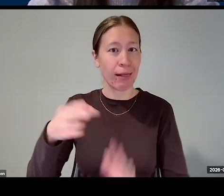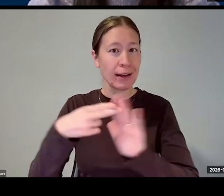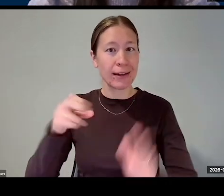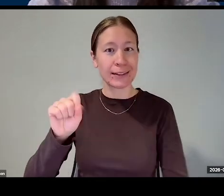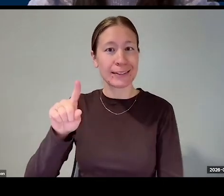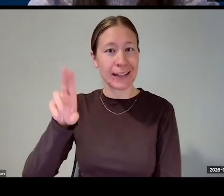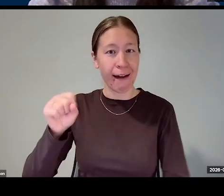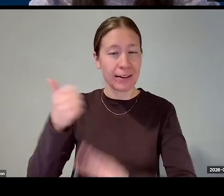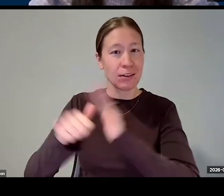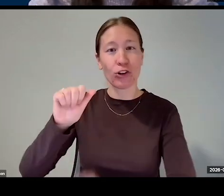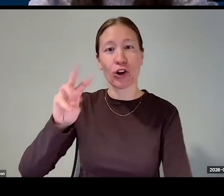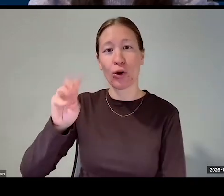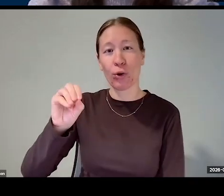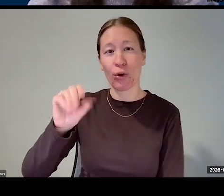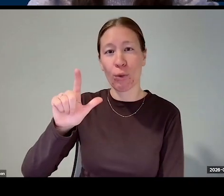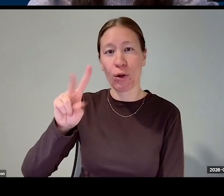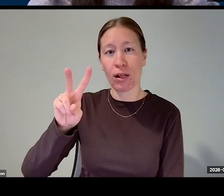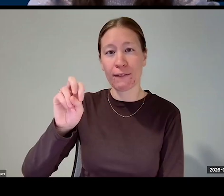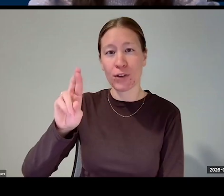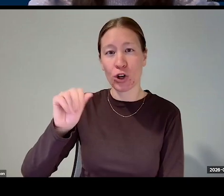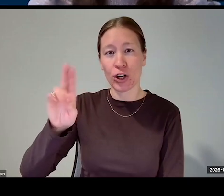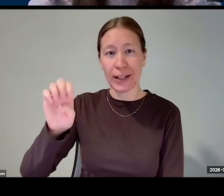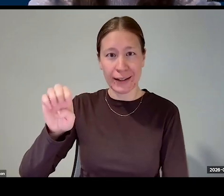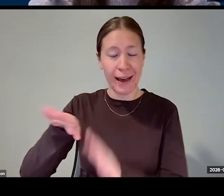You can do that through the employee self-service portal.